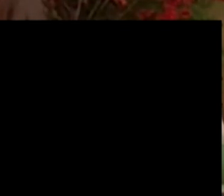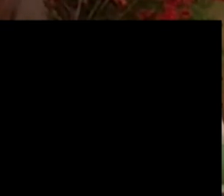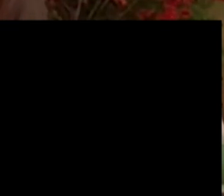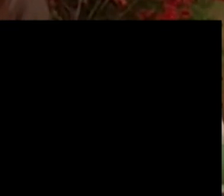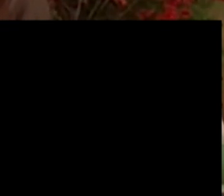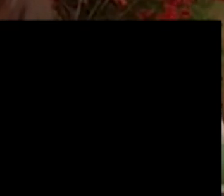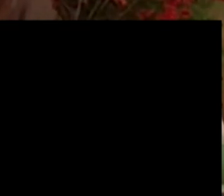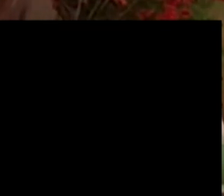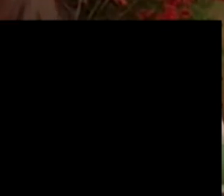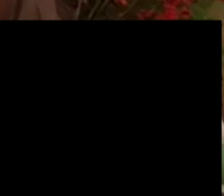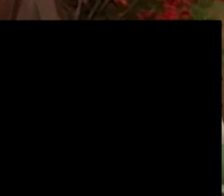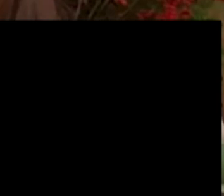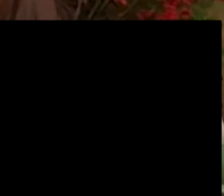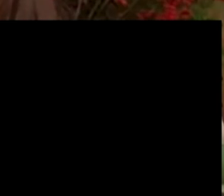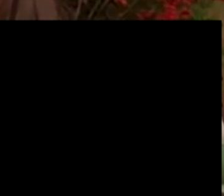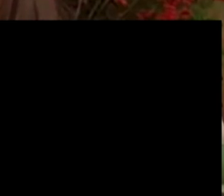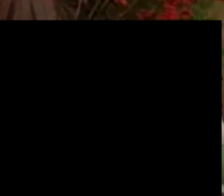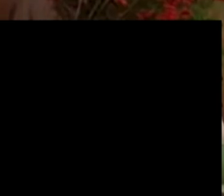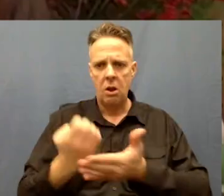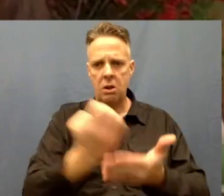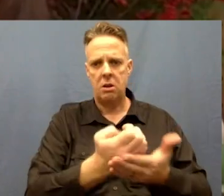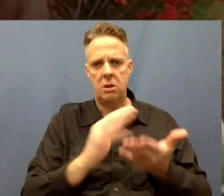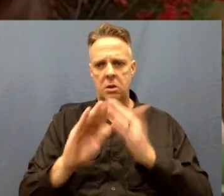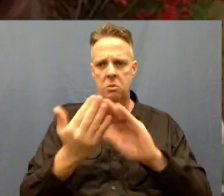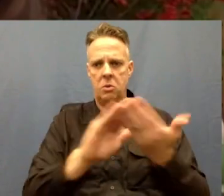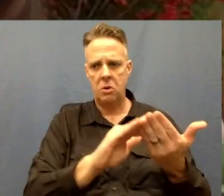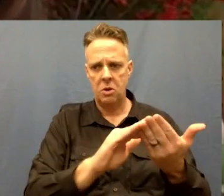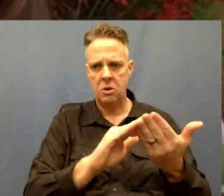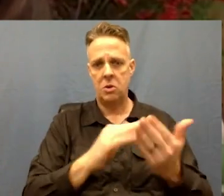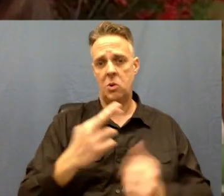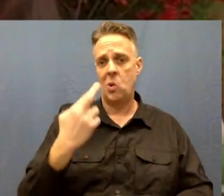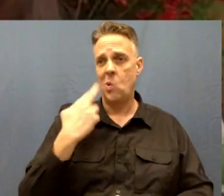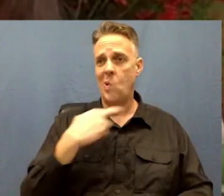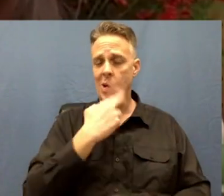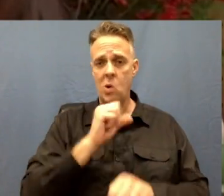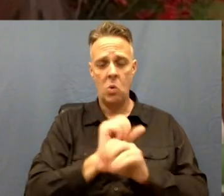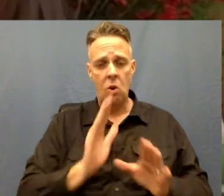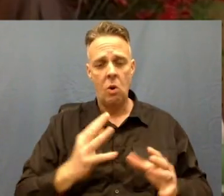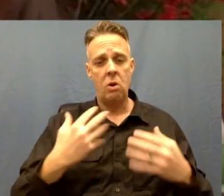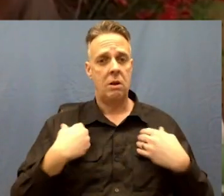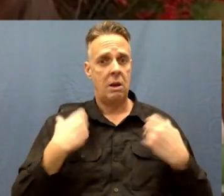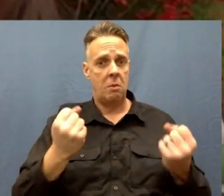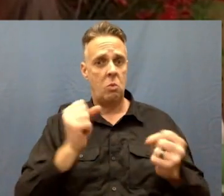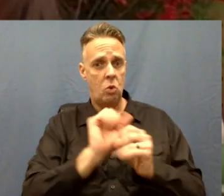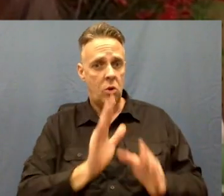ECONOMY, AND COMMUNITIES. MANY OF WHOM ARE RESTAURANT WORKERS, HOME HEALTHCARE PROVIDERS, FARM WORKERS, AND CONSTRUCTION WORKERS. THESE FRONT LINE WORKERS ARE